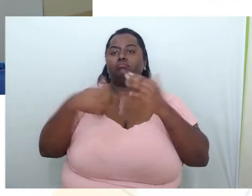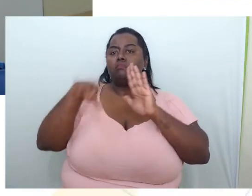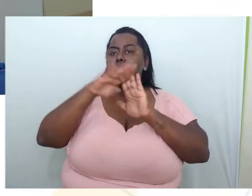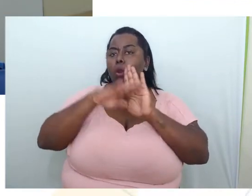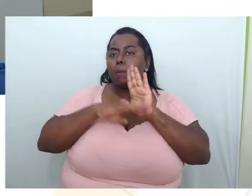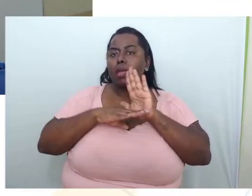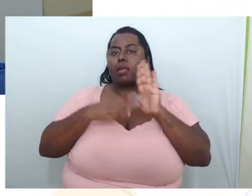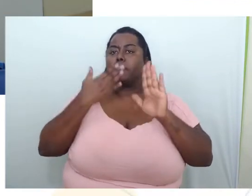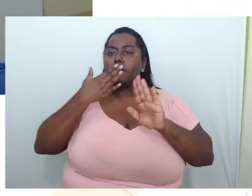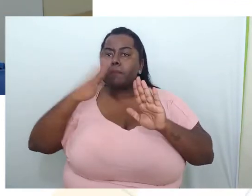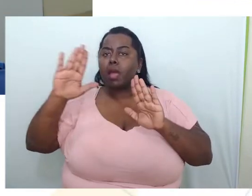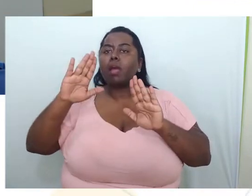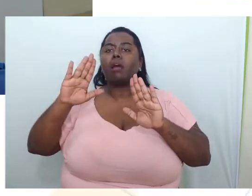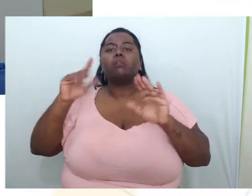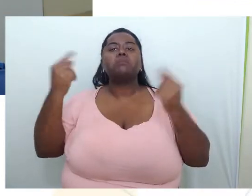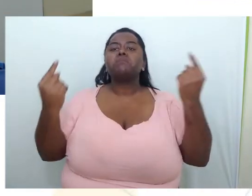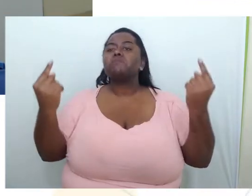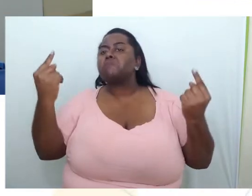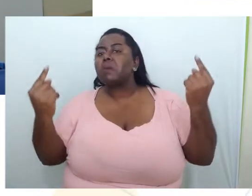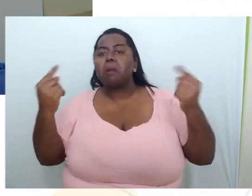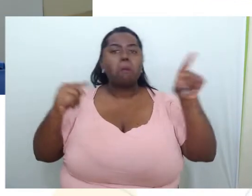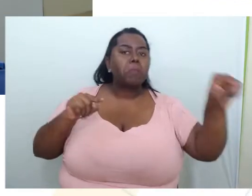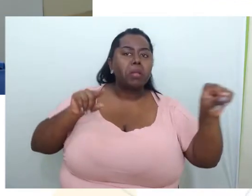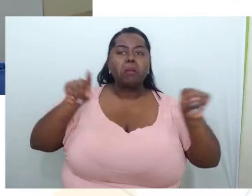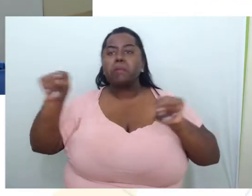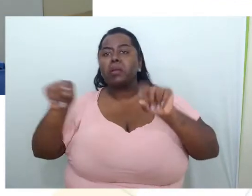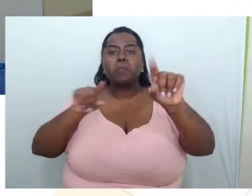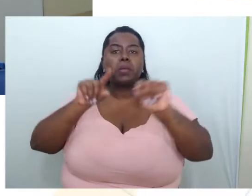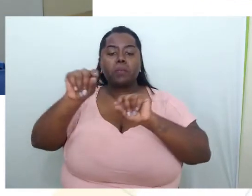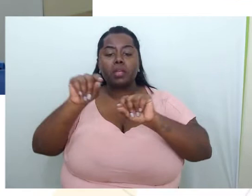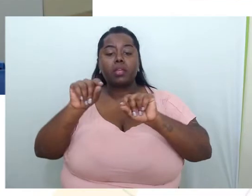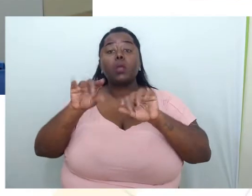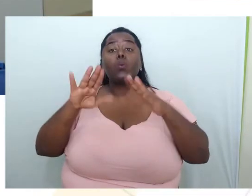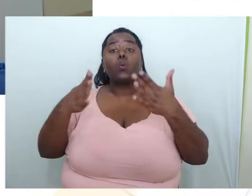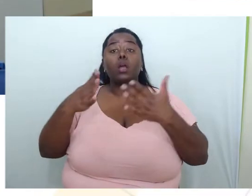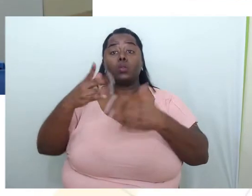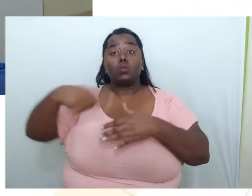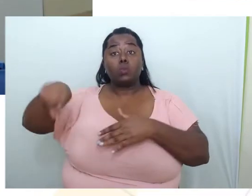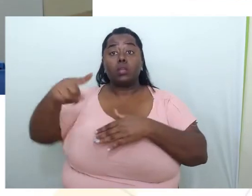they should they should go to and when they come to this university they have a